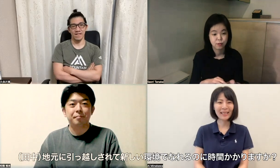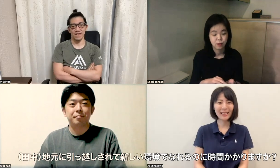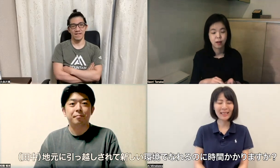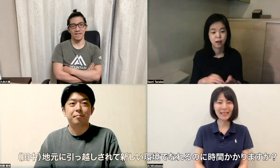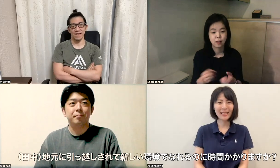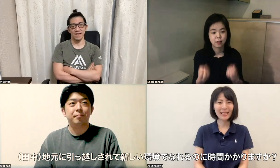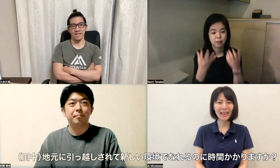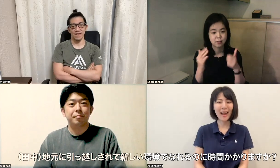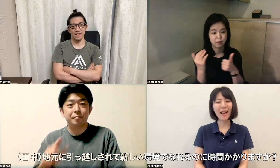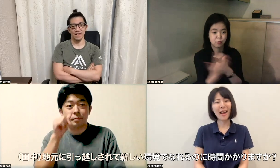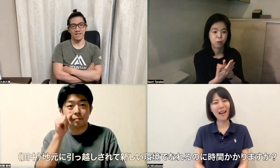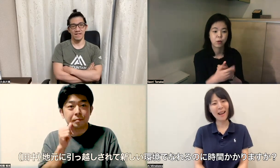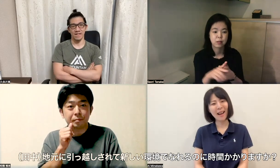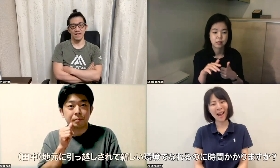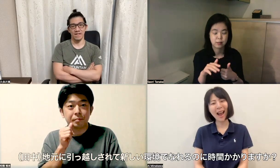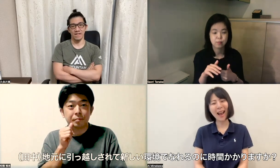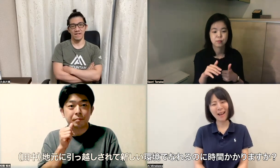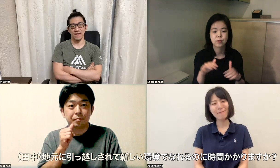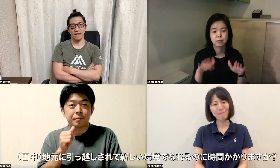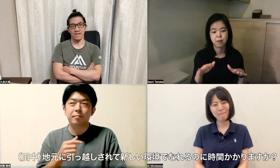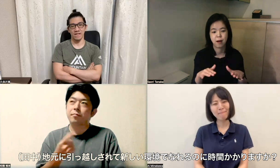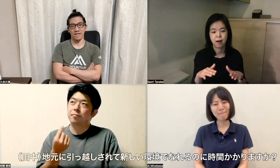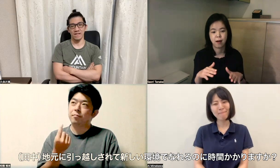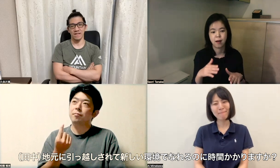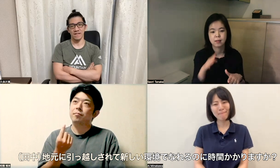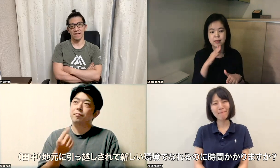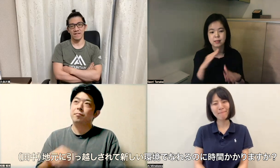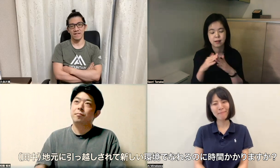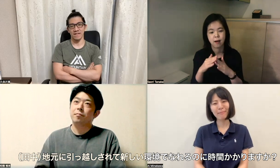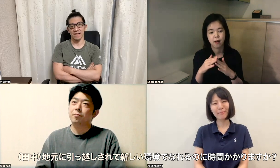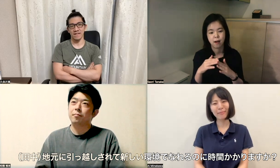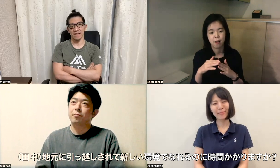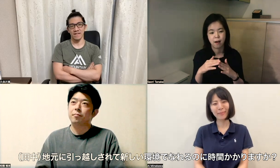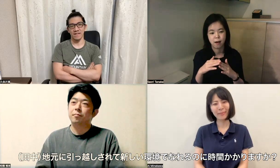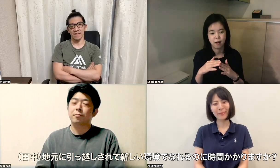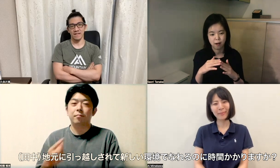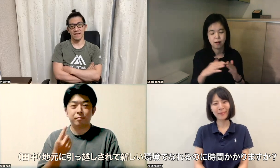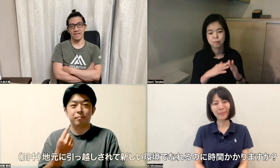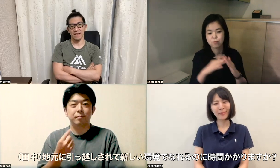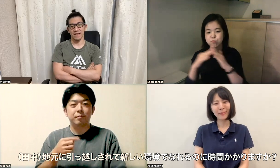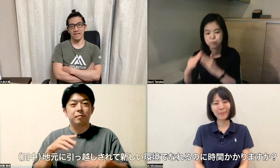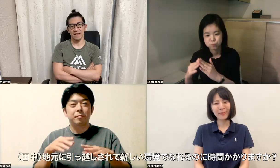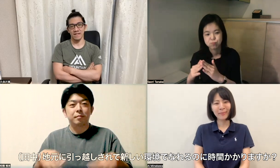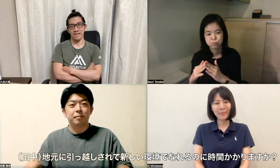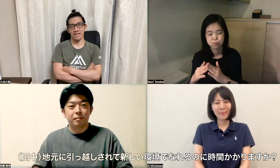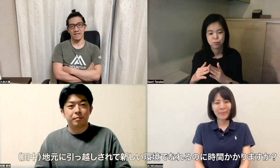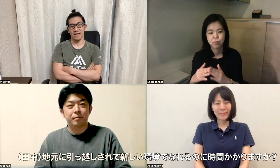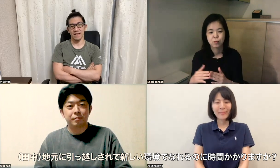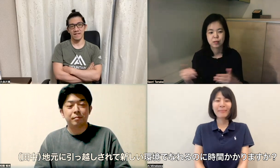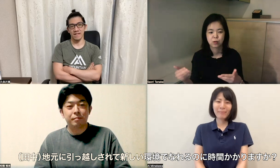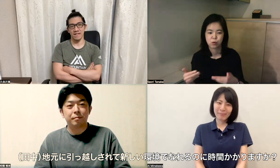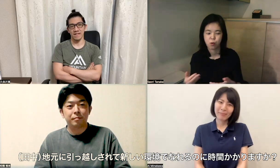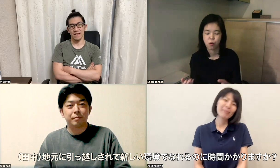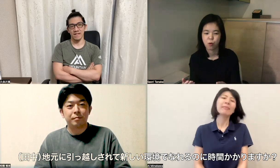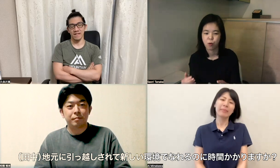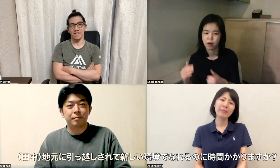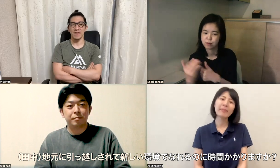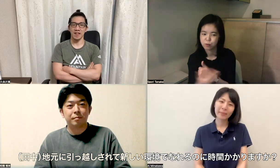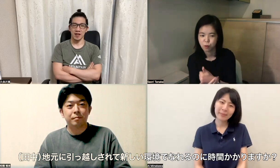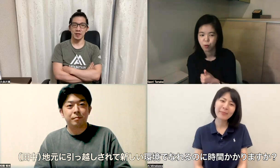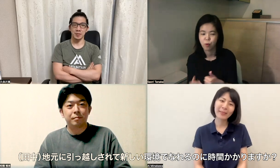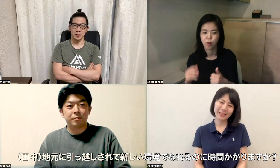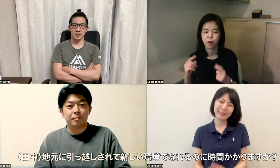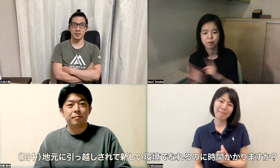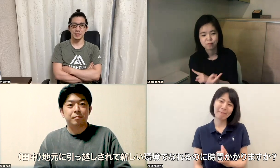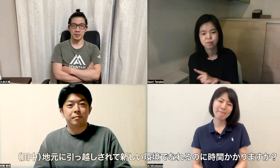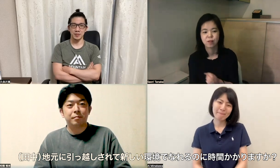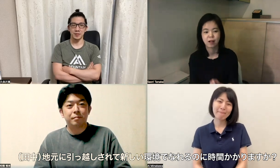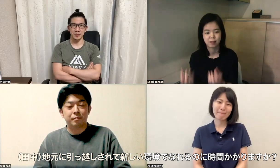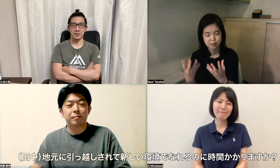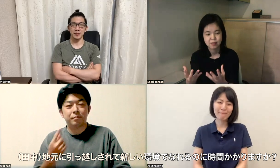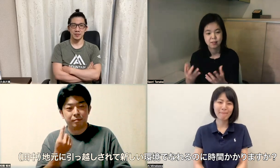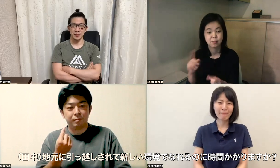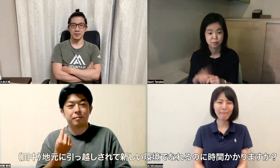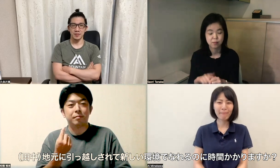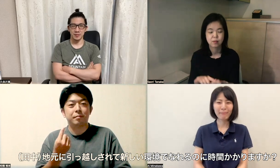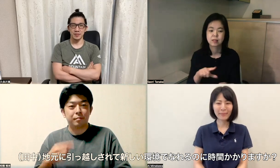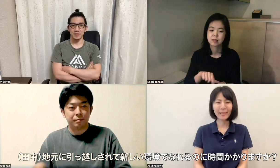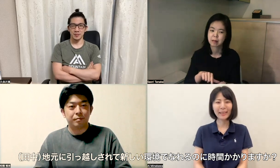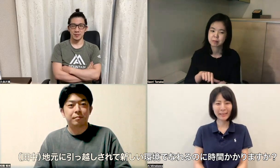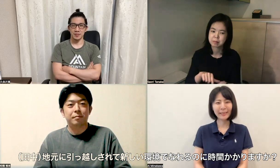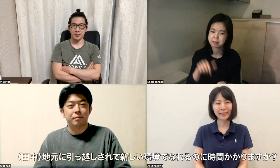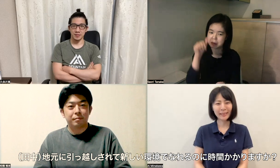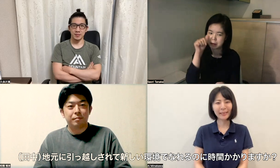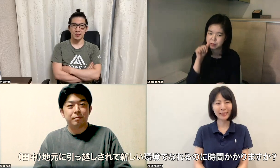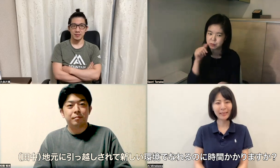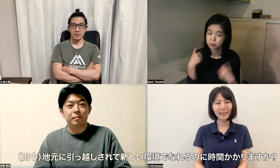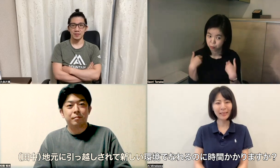(ST) Because you are now in new environment after moving to your hometown? (KN) Well,